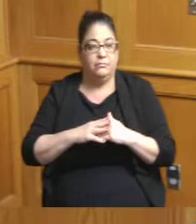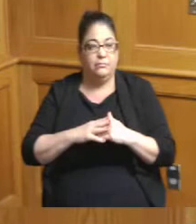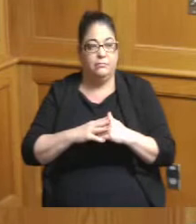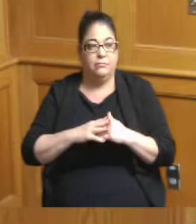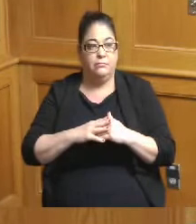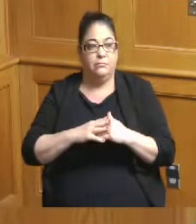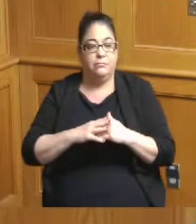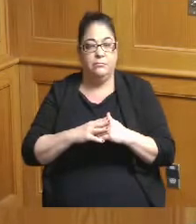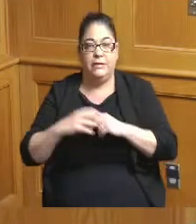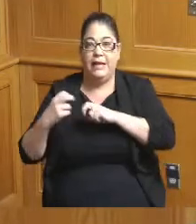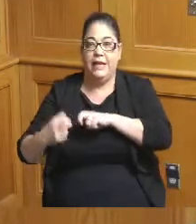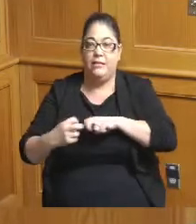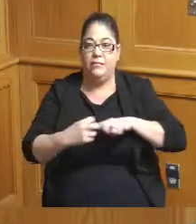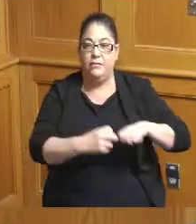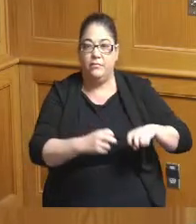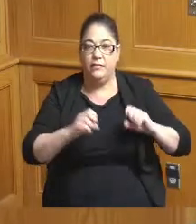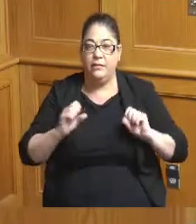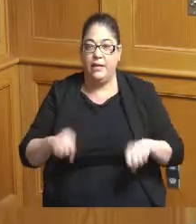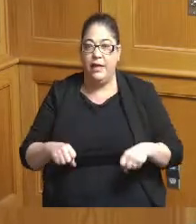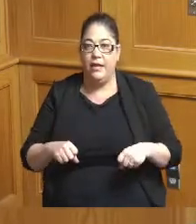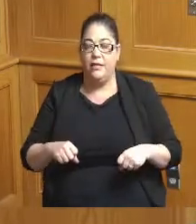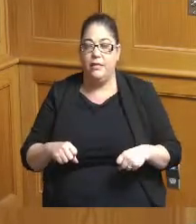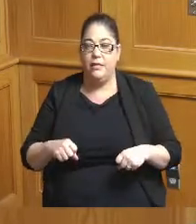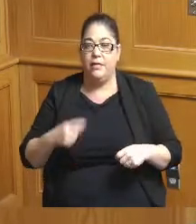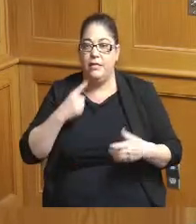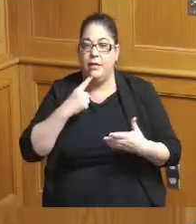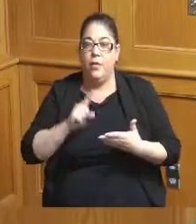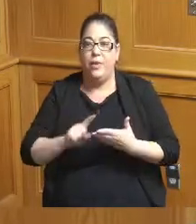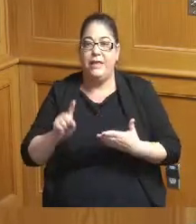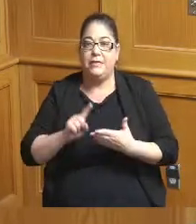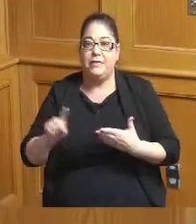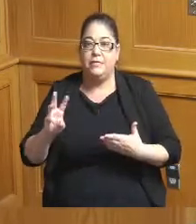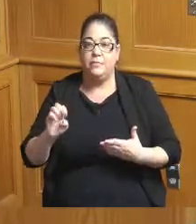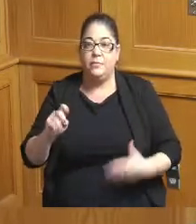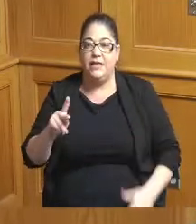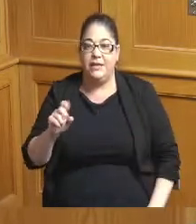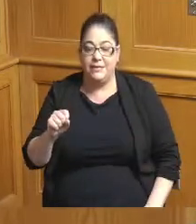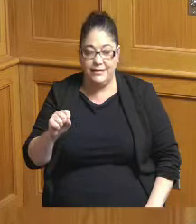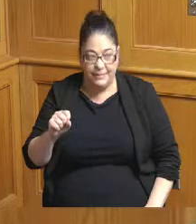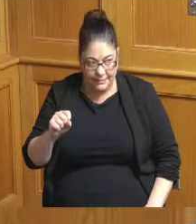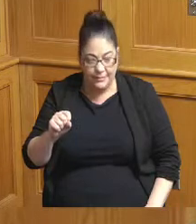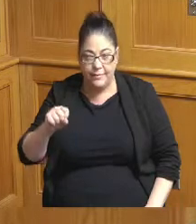with us individually but I'm hearing weeks weeks weeks weeks and I remember asking him to come back